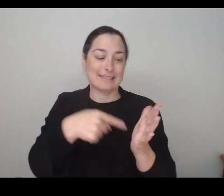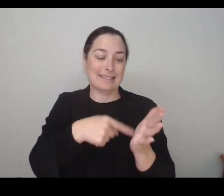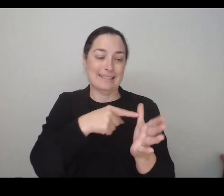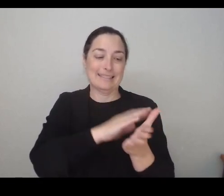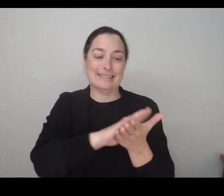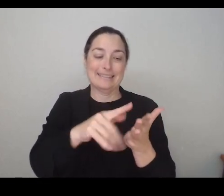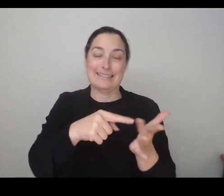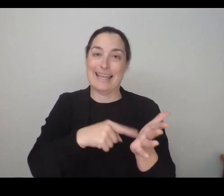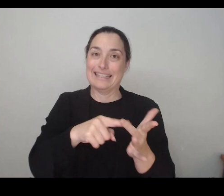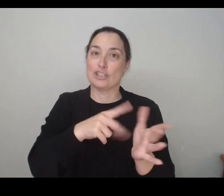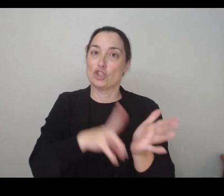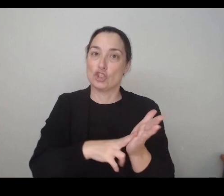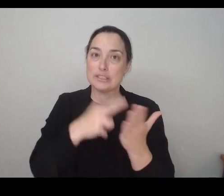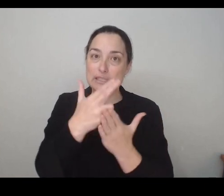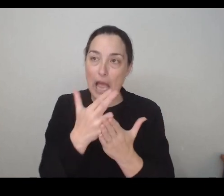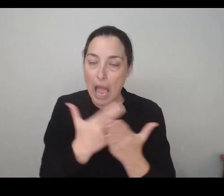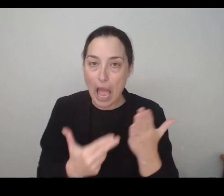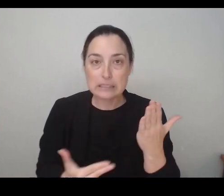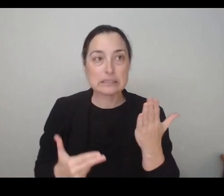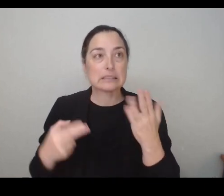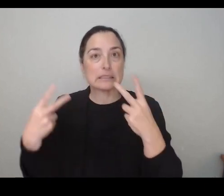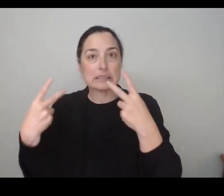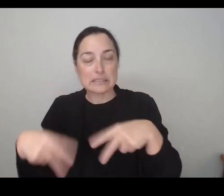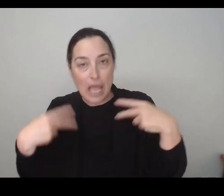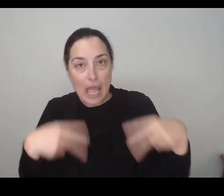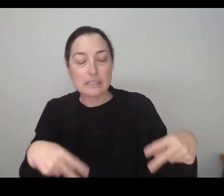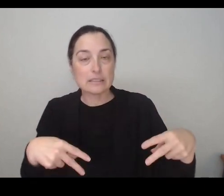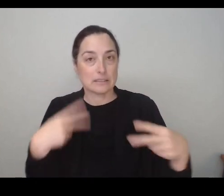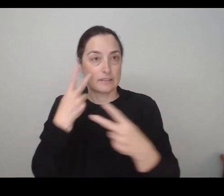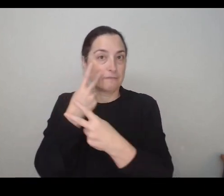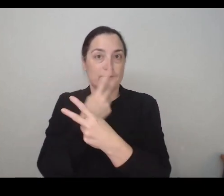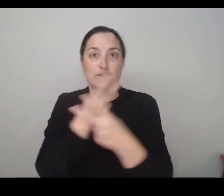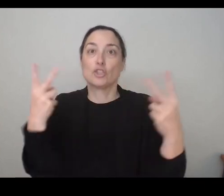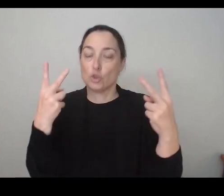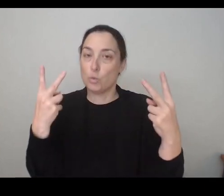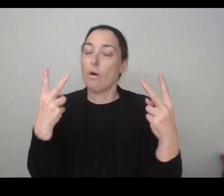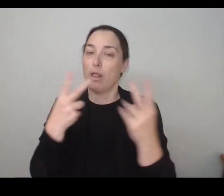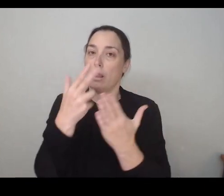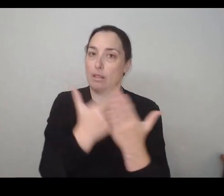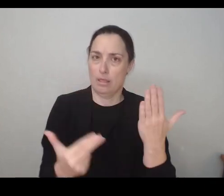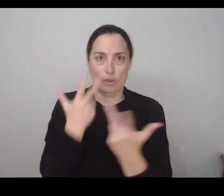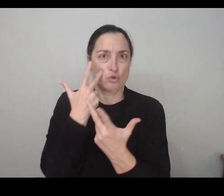and visual artists proved the needs to organise this type of event in the Pacific.